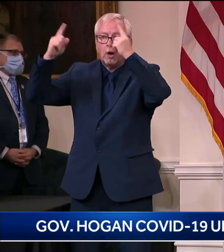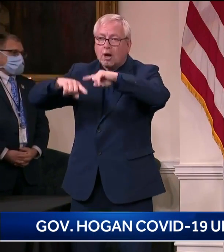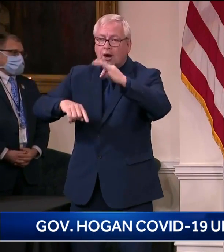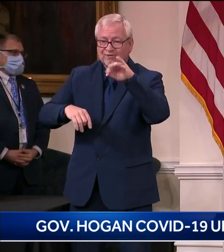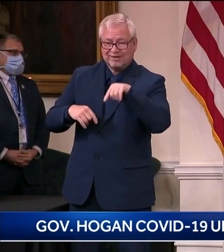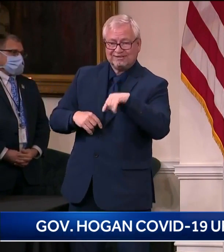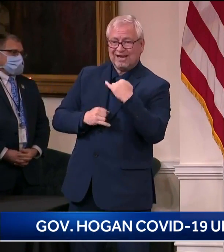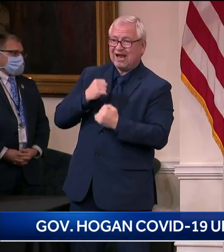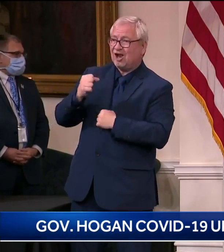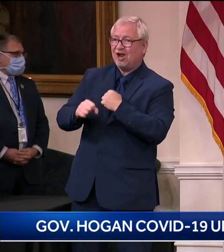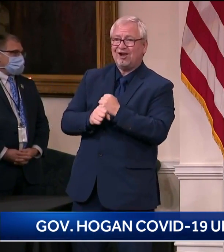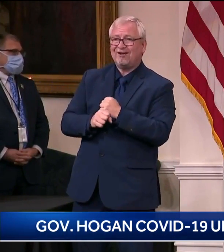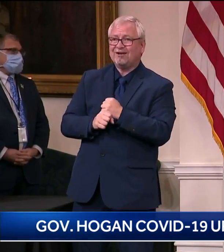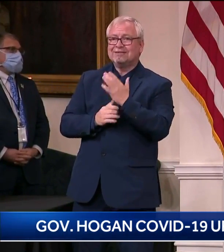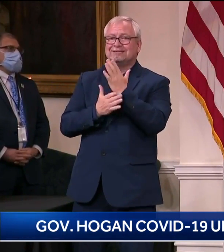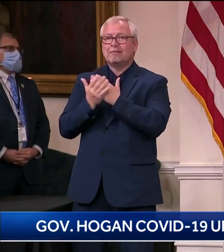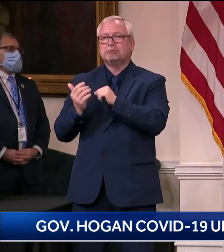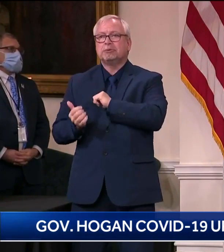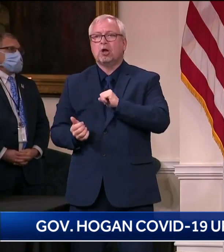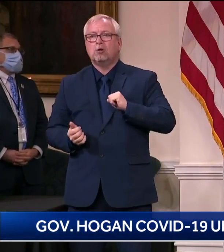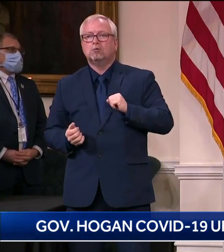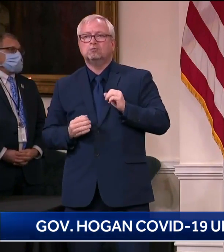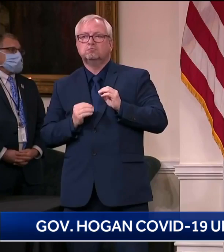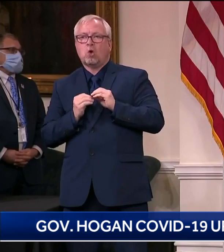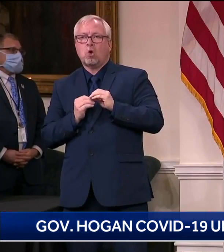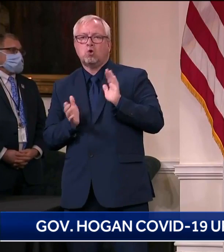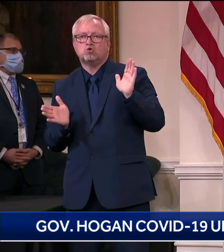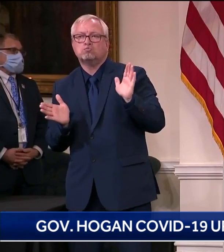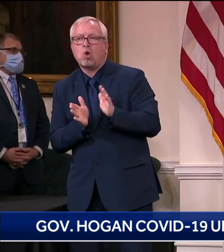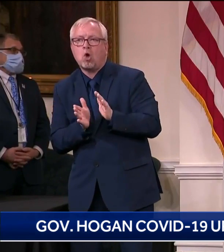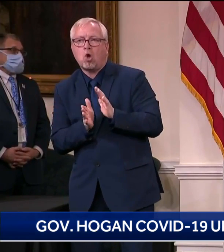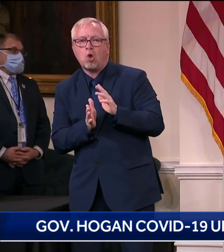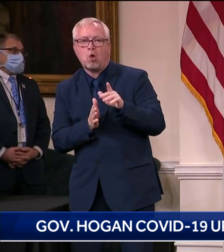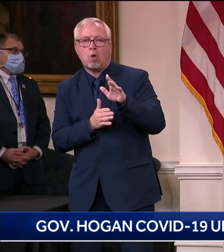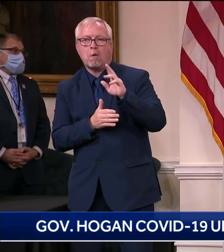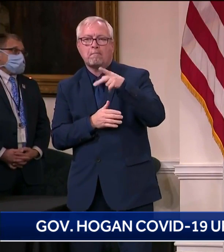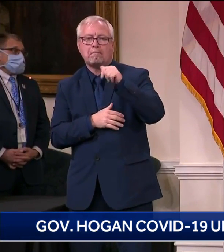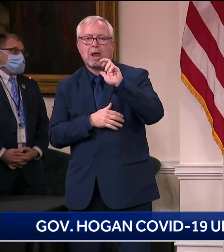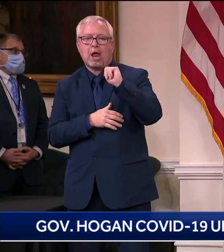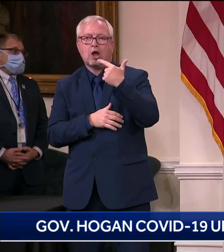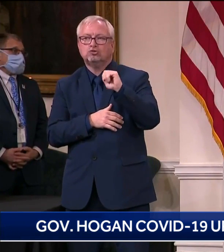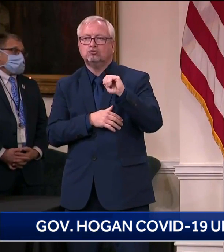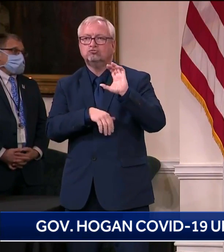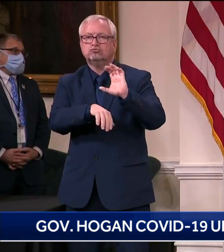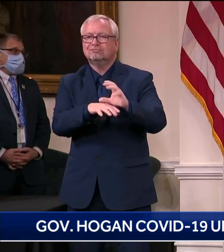IT IS DISCOURAGING. SECRETARY MNUCHIN SAID THEY WILL NOT HAVE A DEAL BY THE YEAR END.